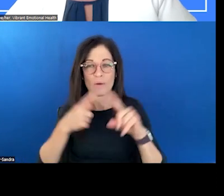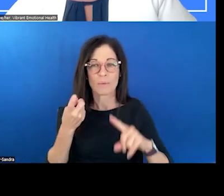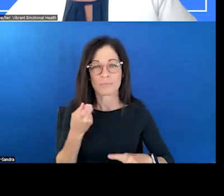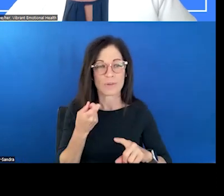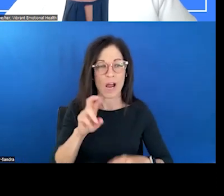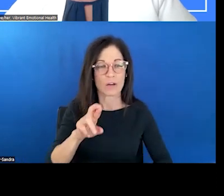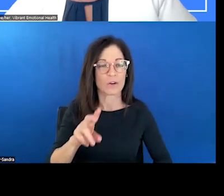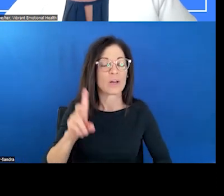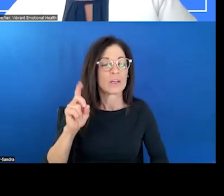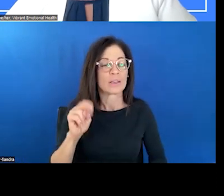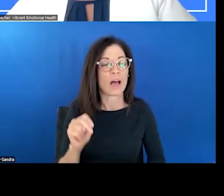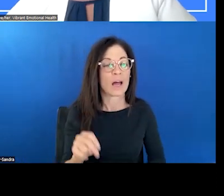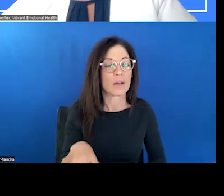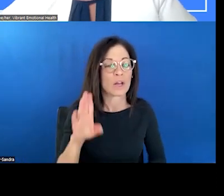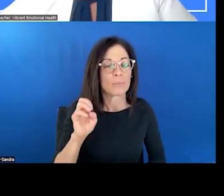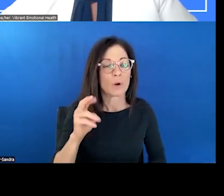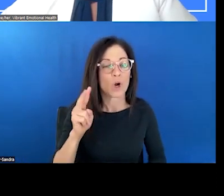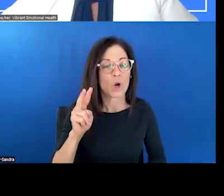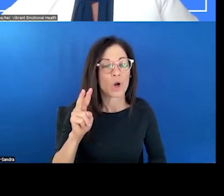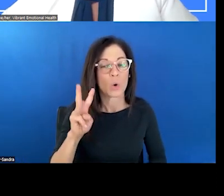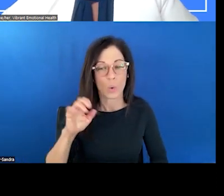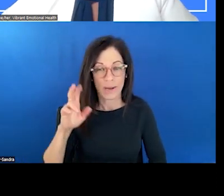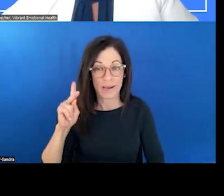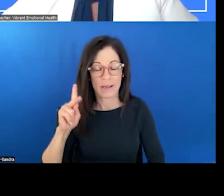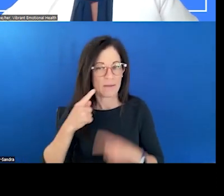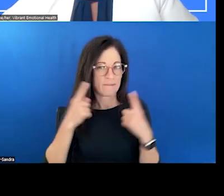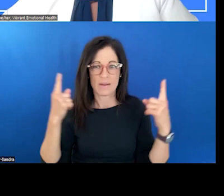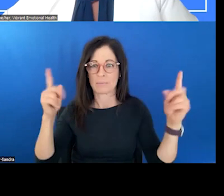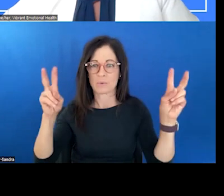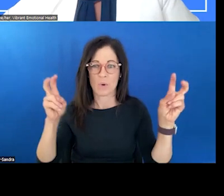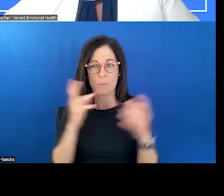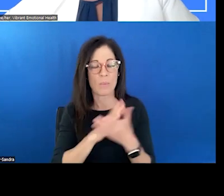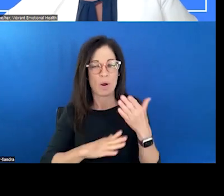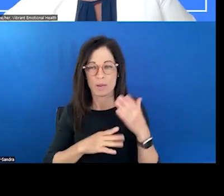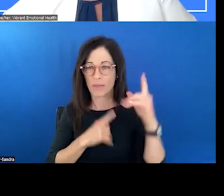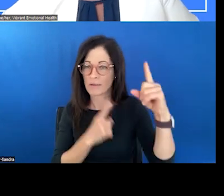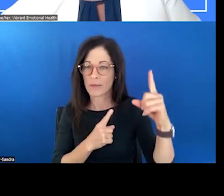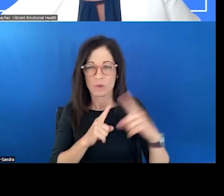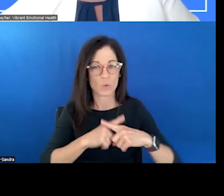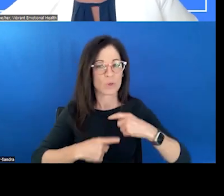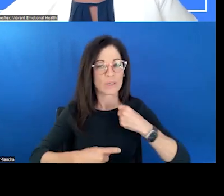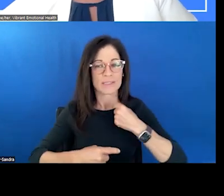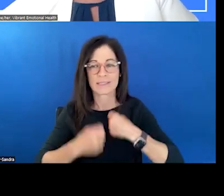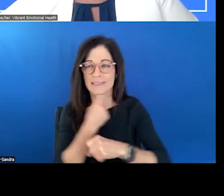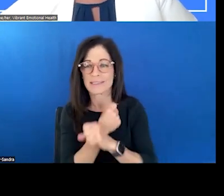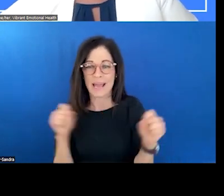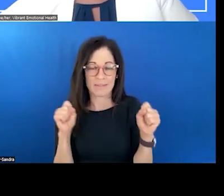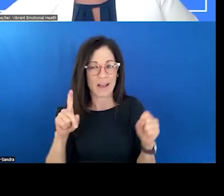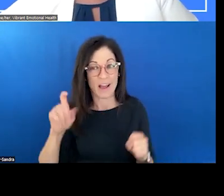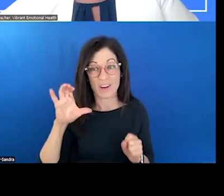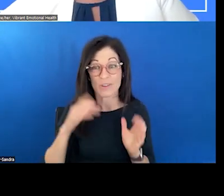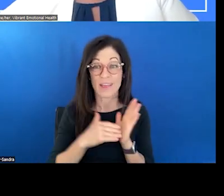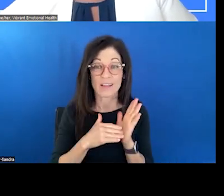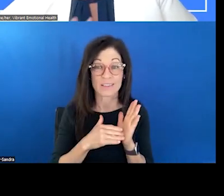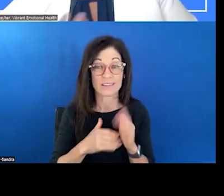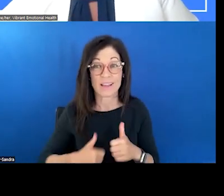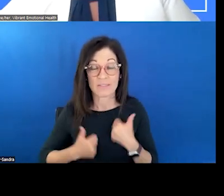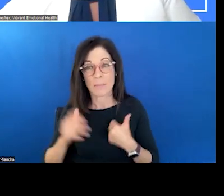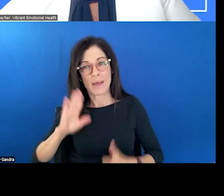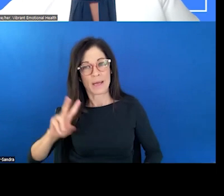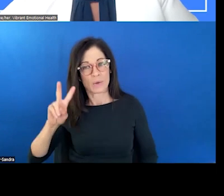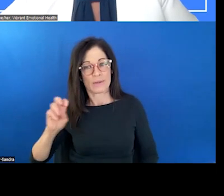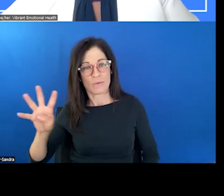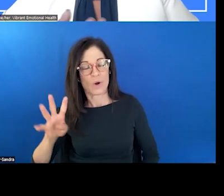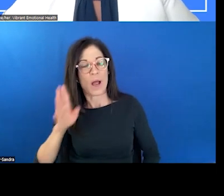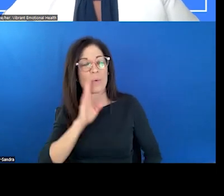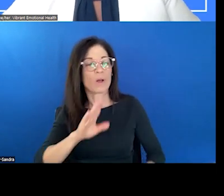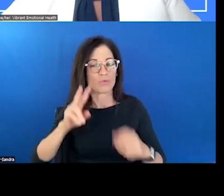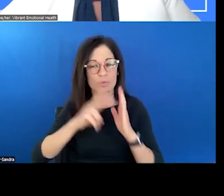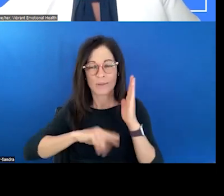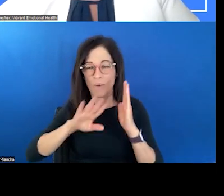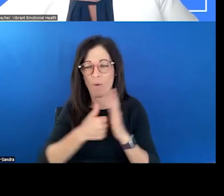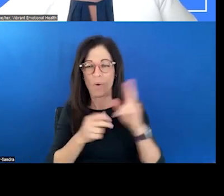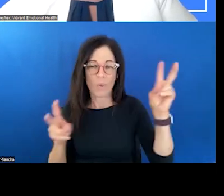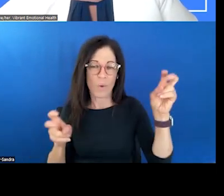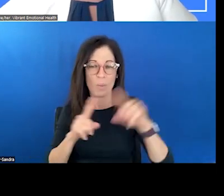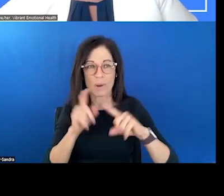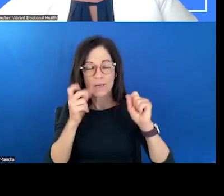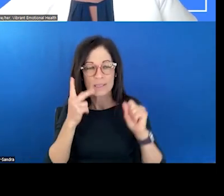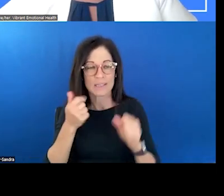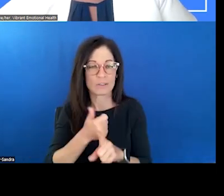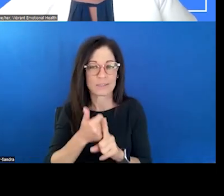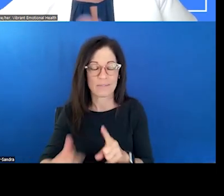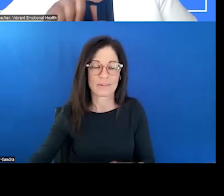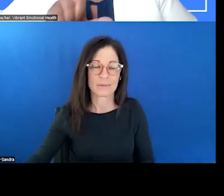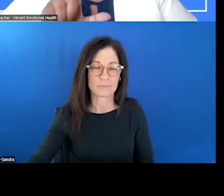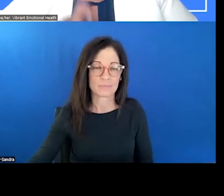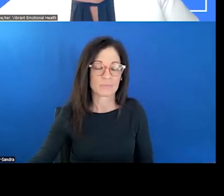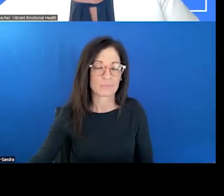IT IS PART OF THE CAMPAIGN TO SAVE 100,000 LIVES BACK IN 2004.